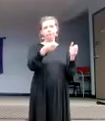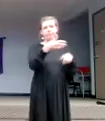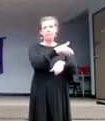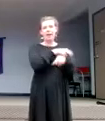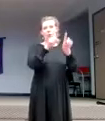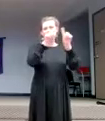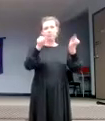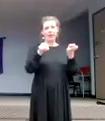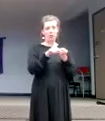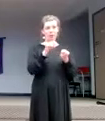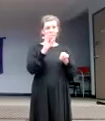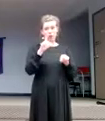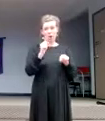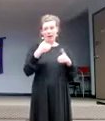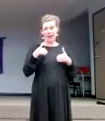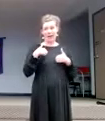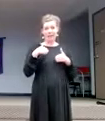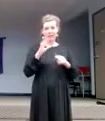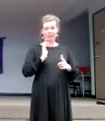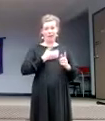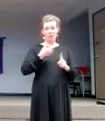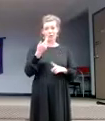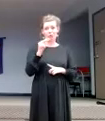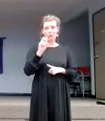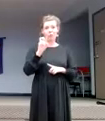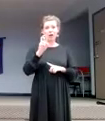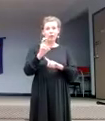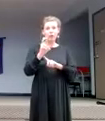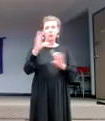lock has a grinder pump and we need to connect that for electrical service. We need to make